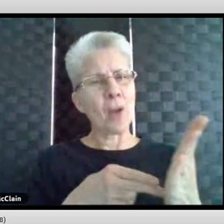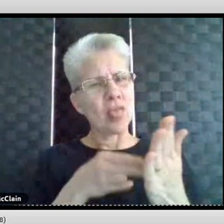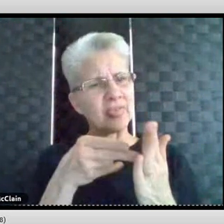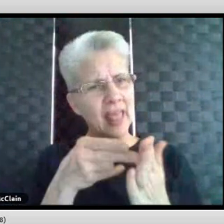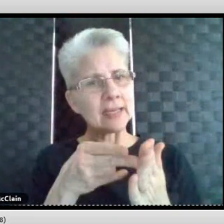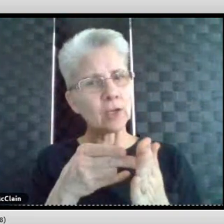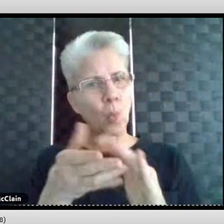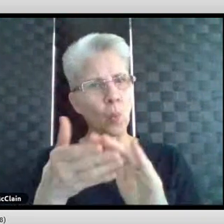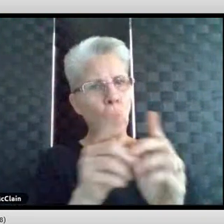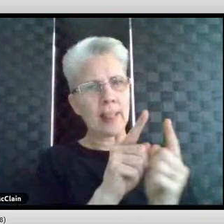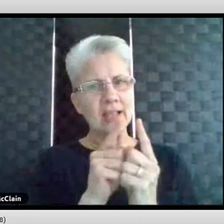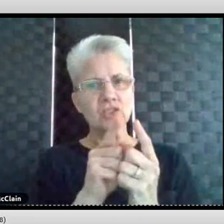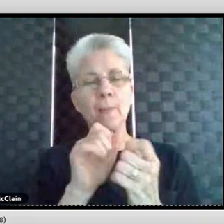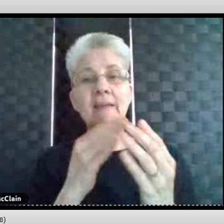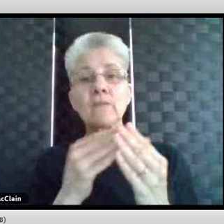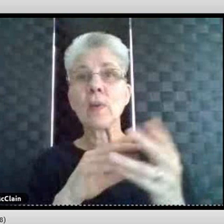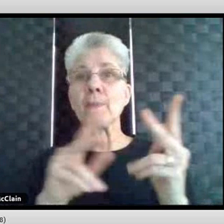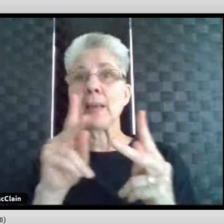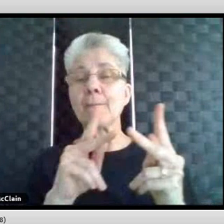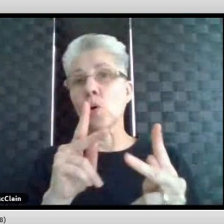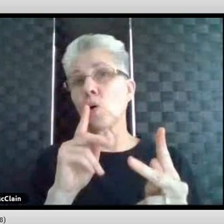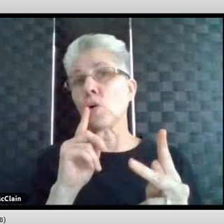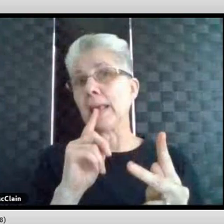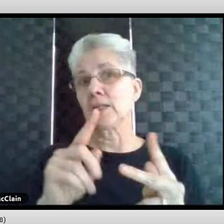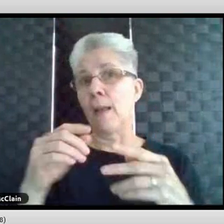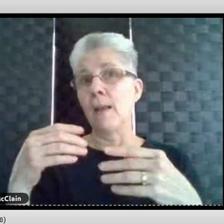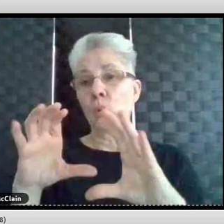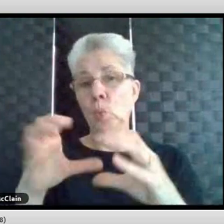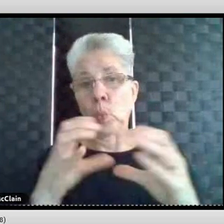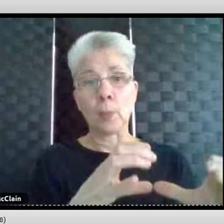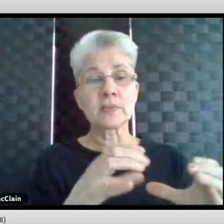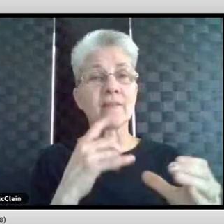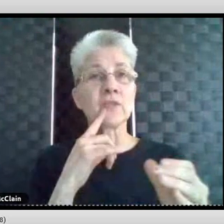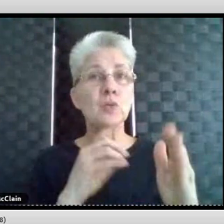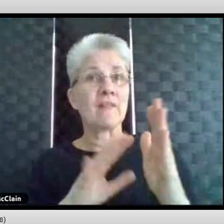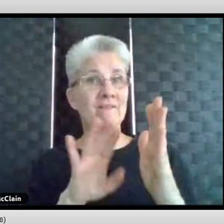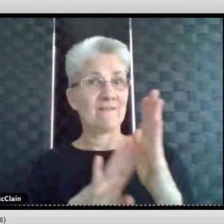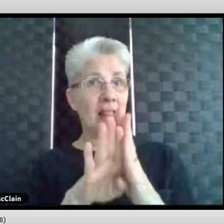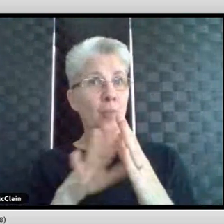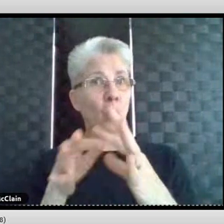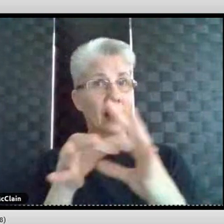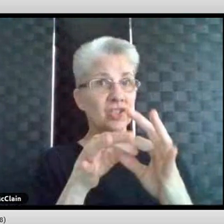Even with the pieces of your long tail marketing, guess what? If you develop a relationship with one of those pieces,